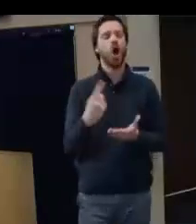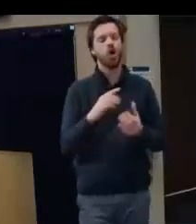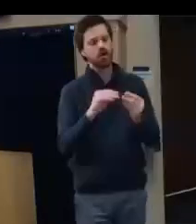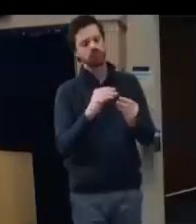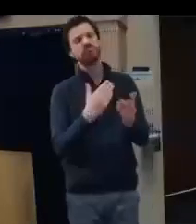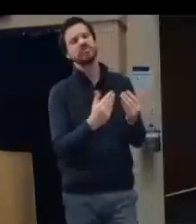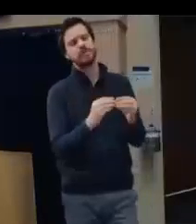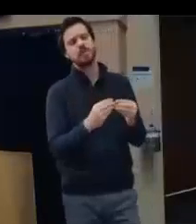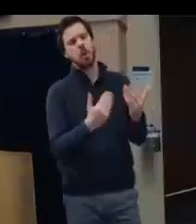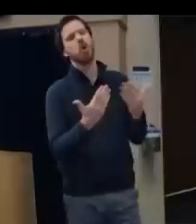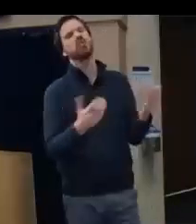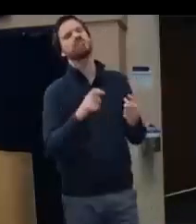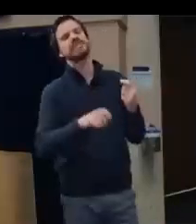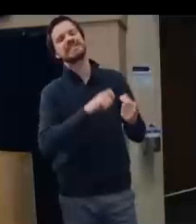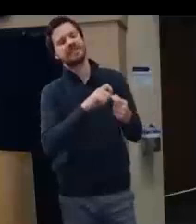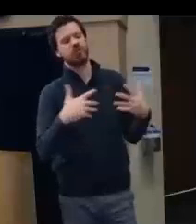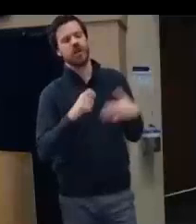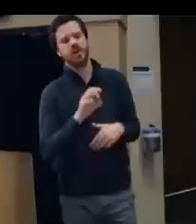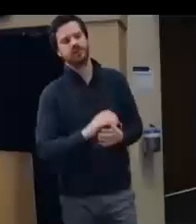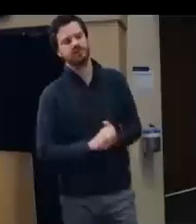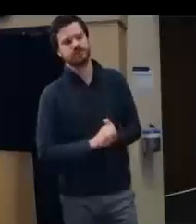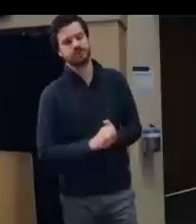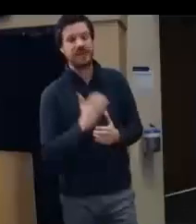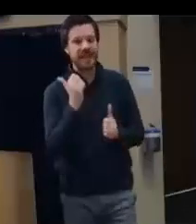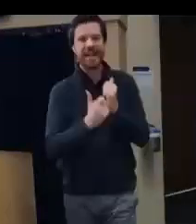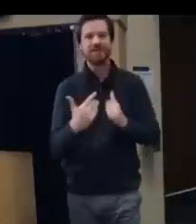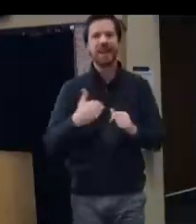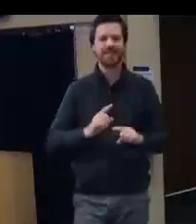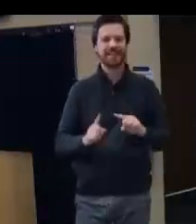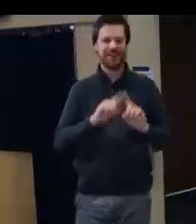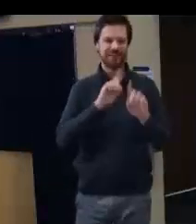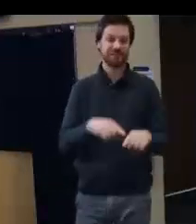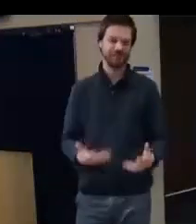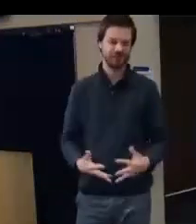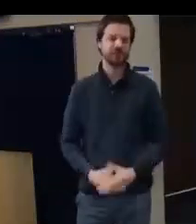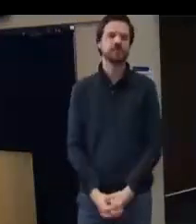me more what is it specifically that you're afraid of because everybody has different answers to that